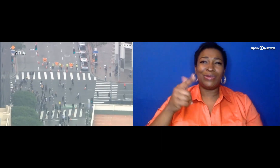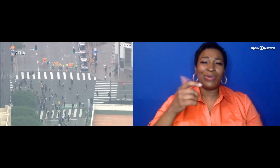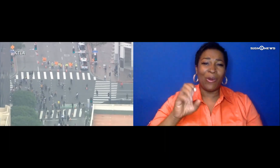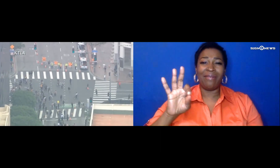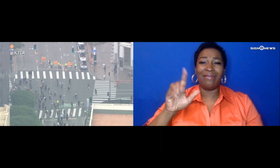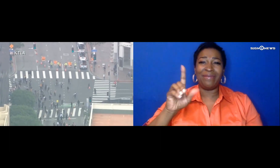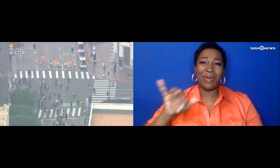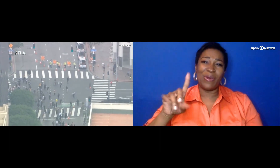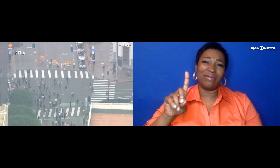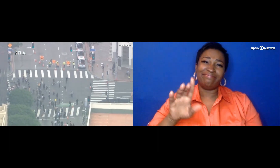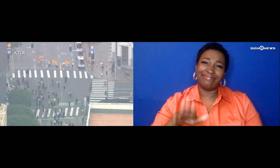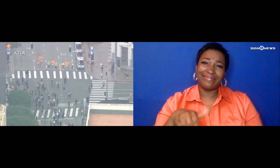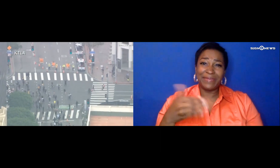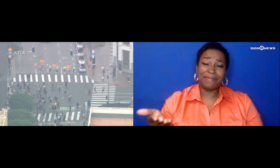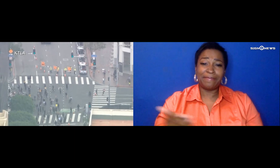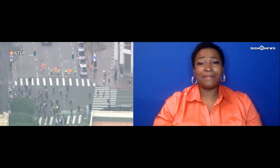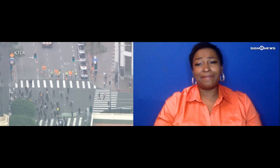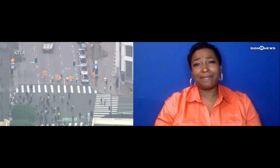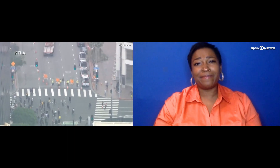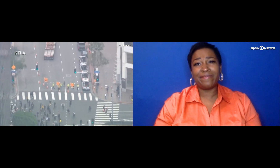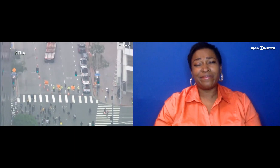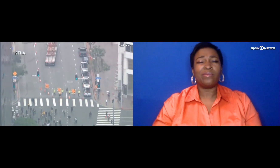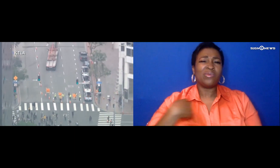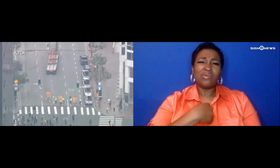of George Floyd.